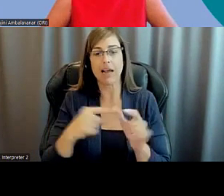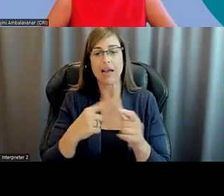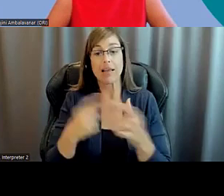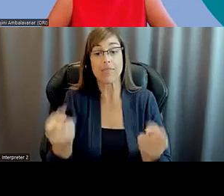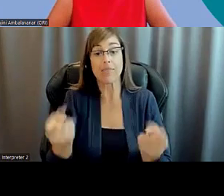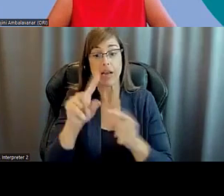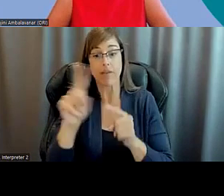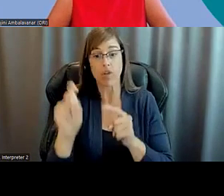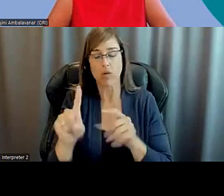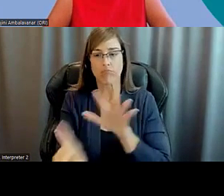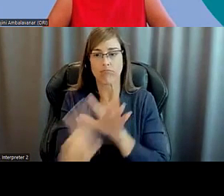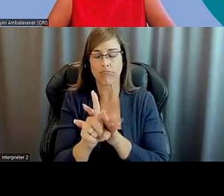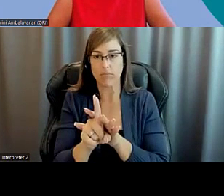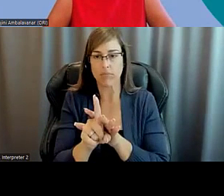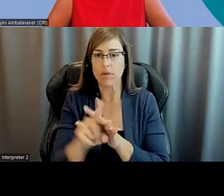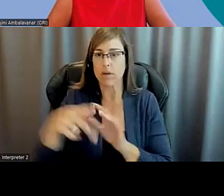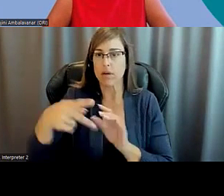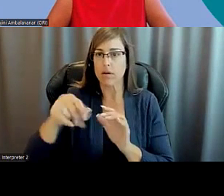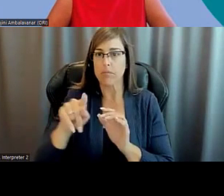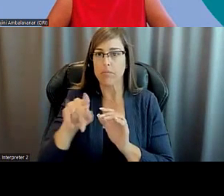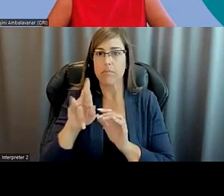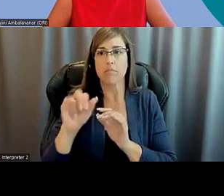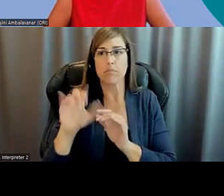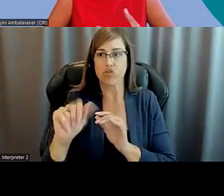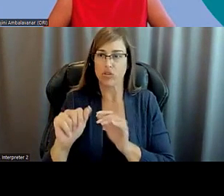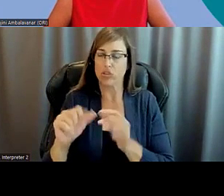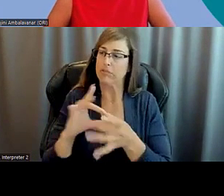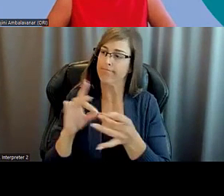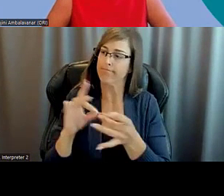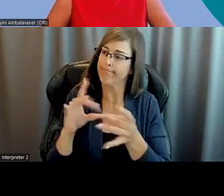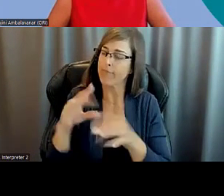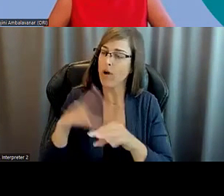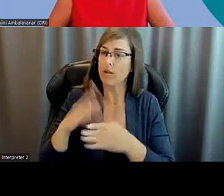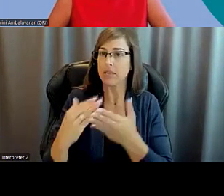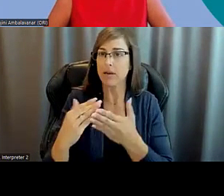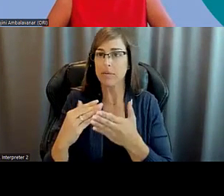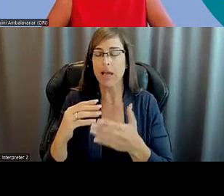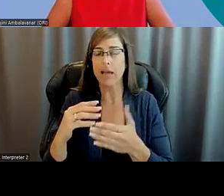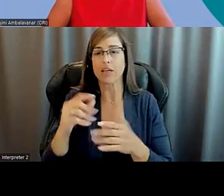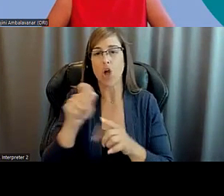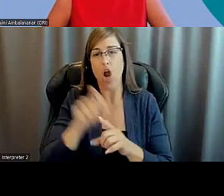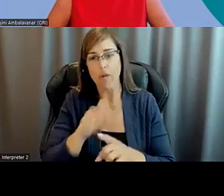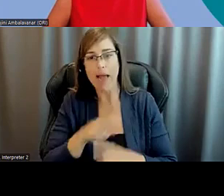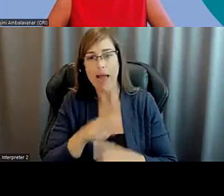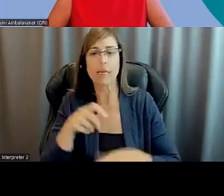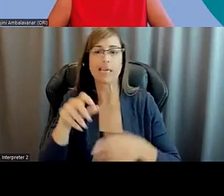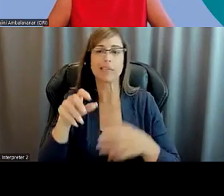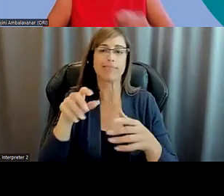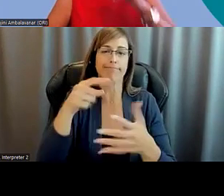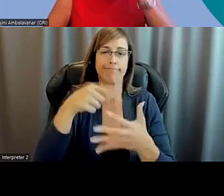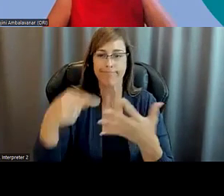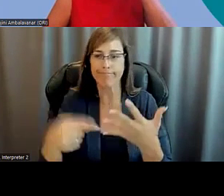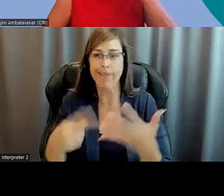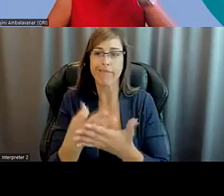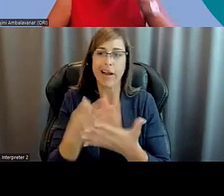Patricia touched upon some of the issues like harassment and so on, even financial frauds and things.